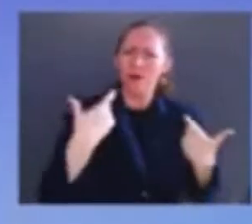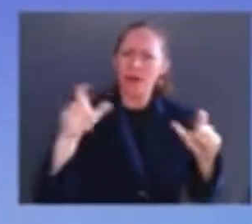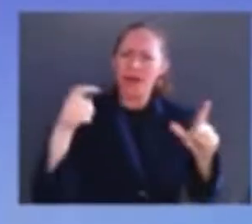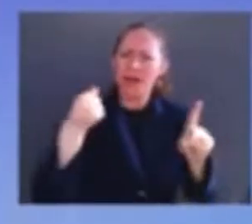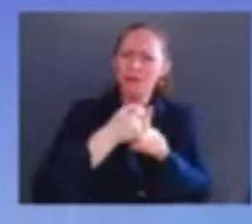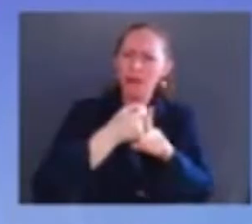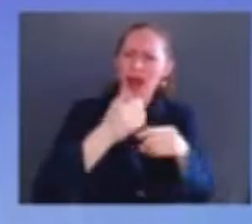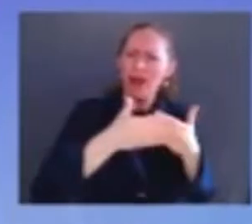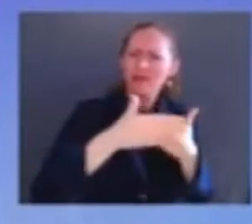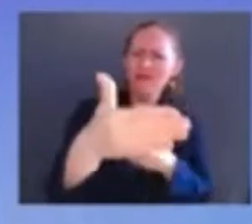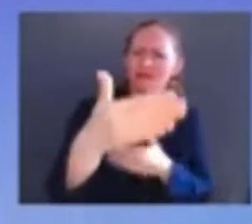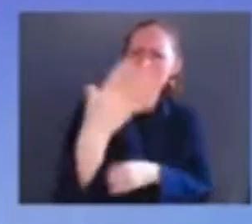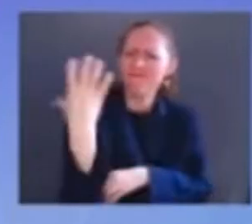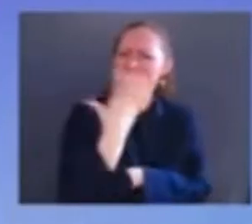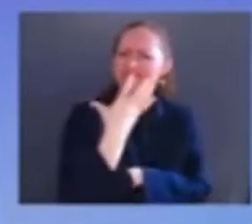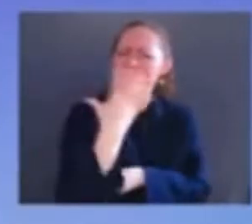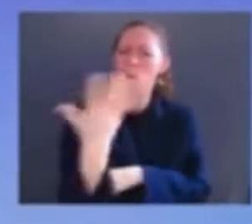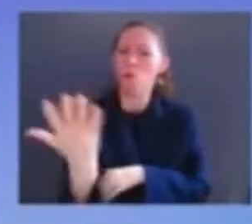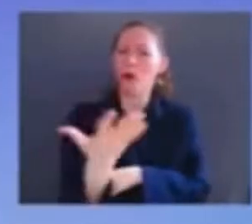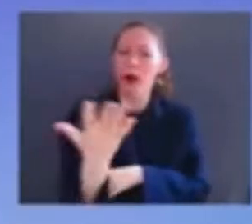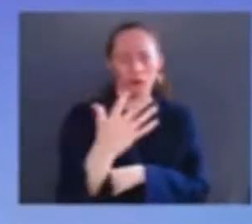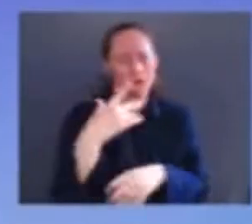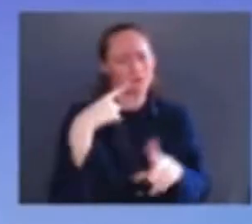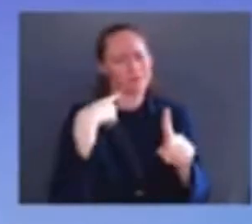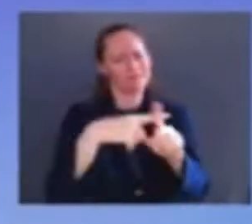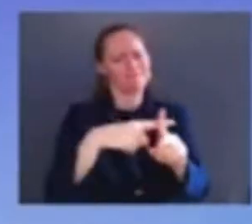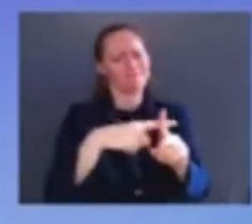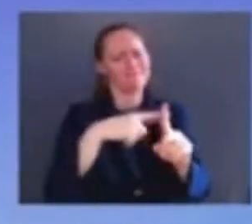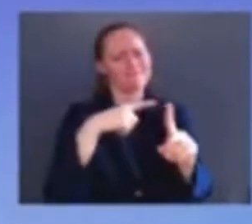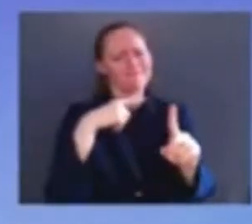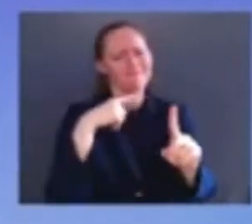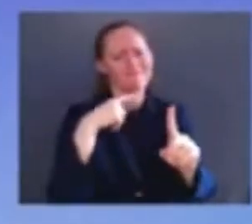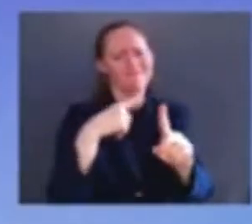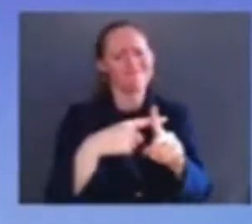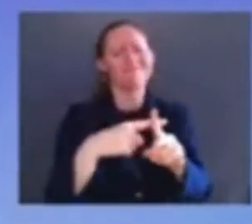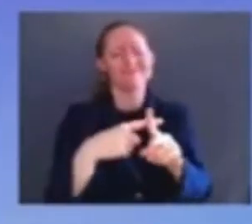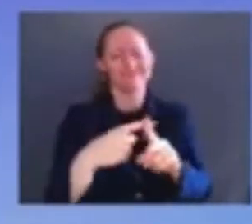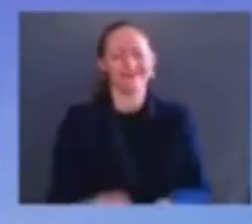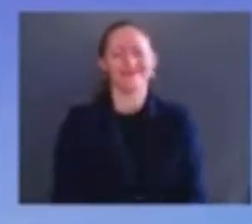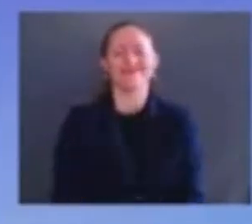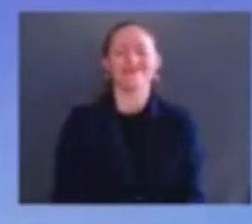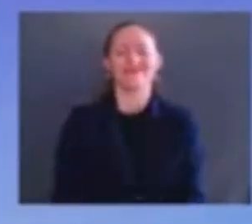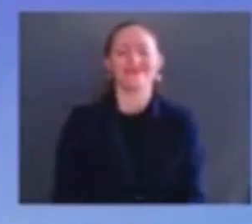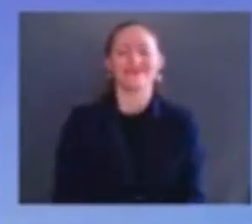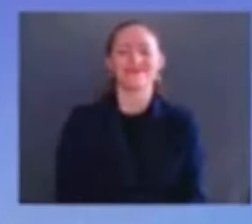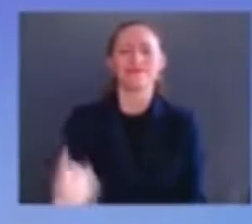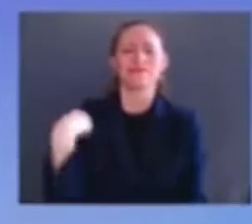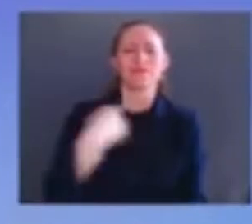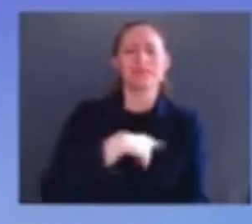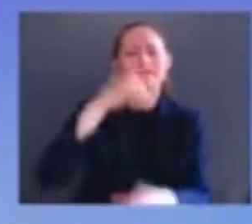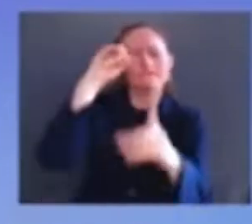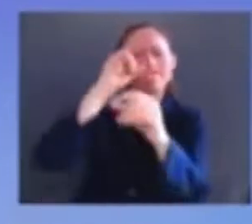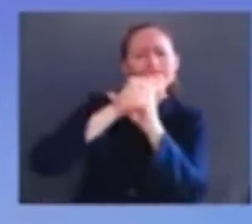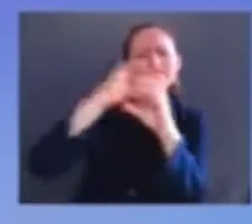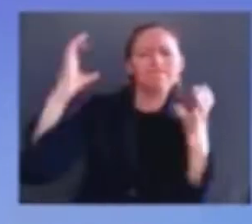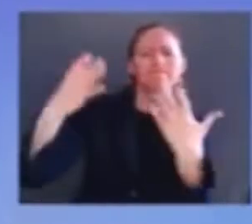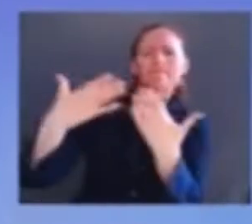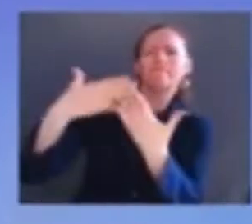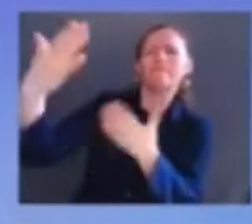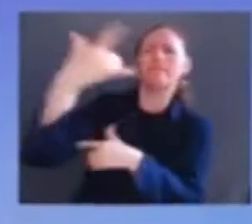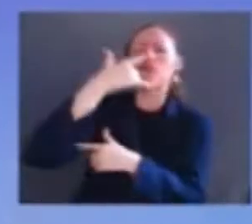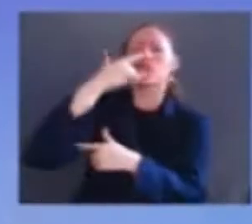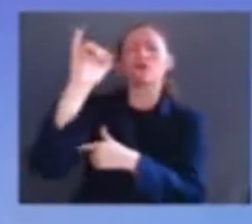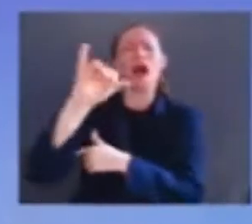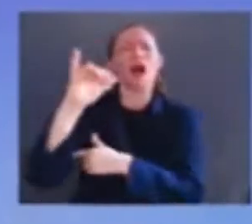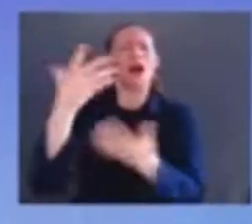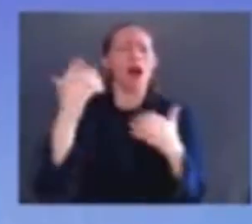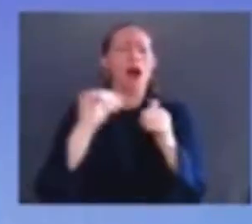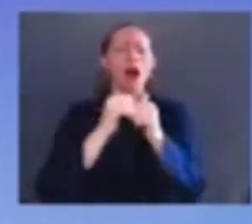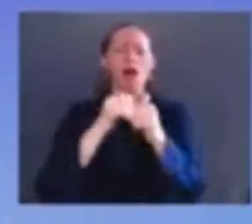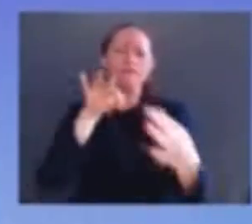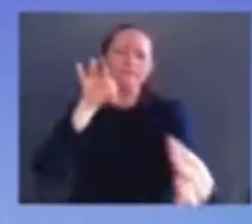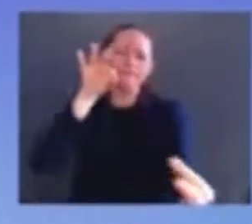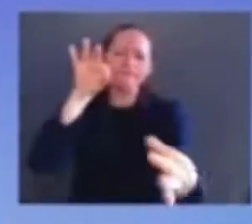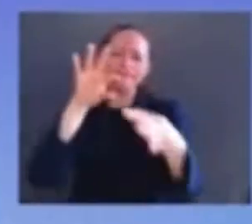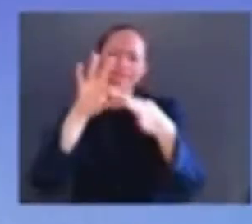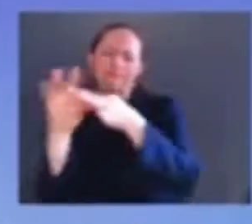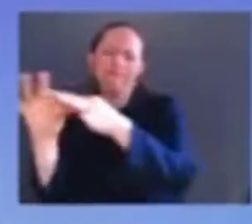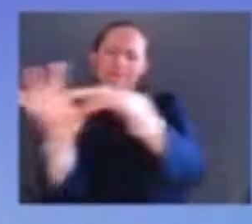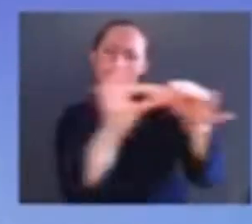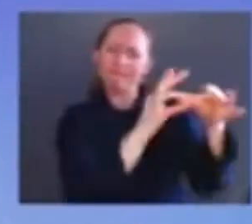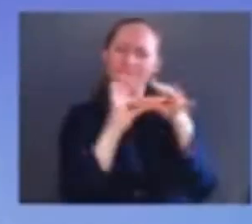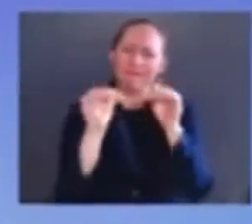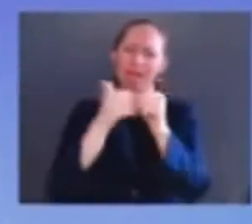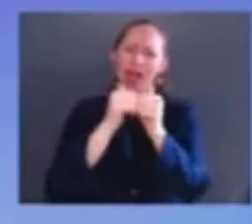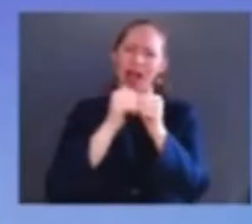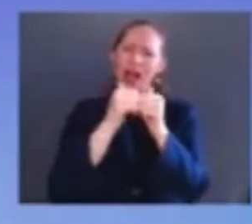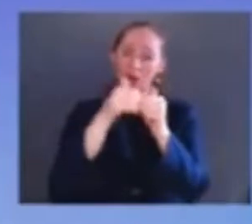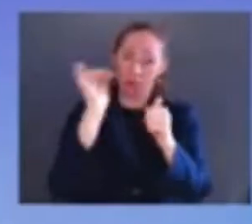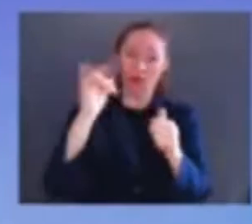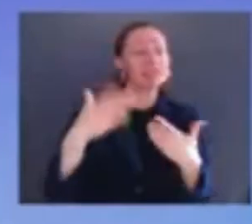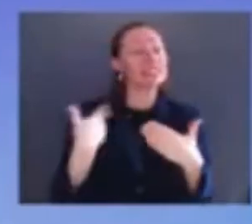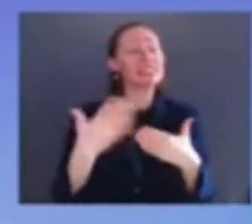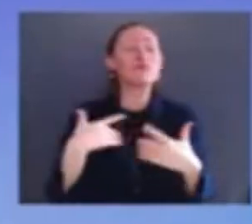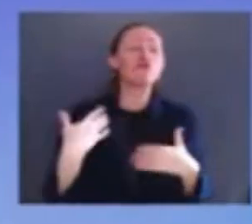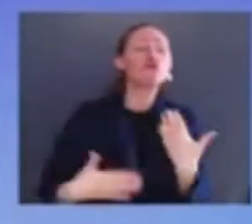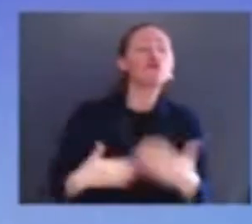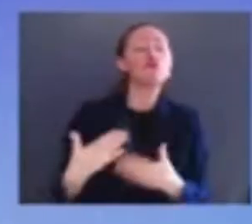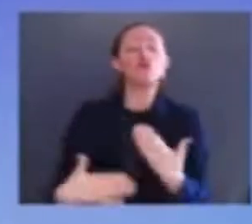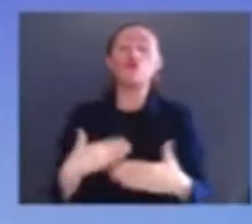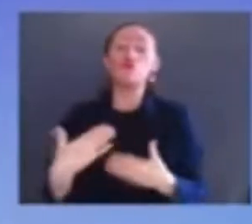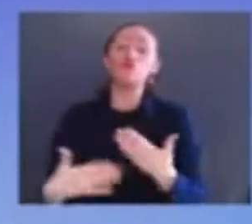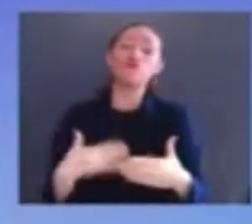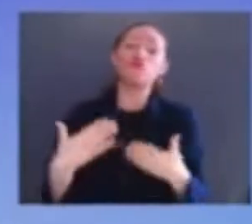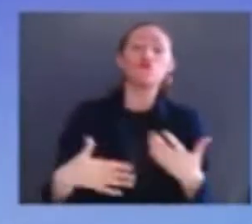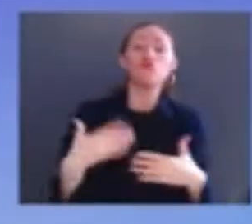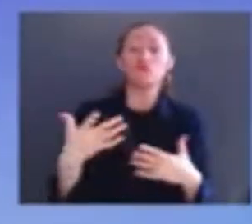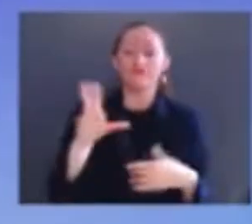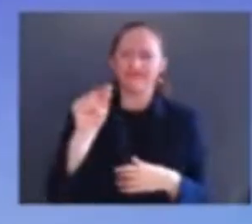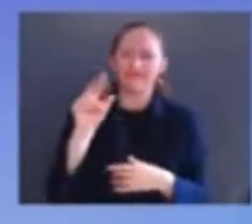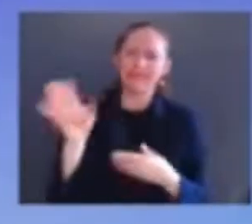is not always straight and it is not always smooth but sometimes it leads to a day like today